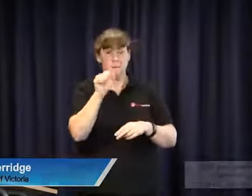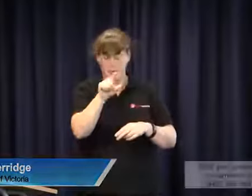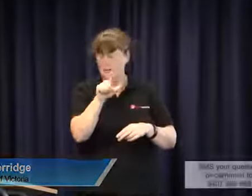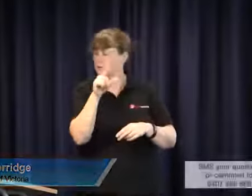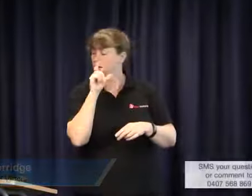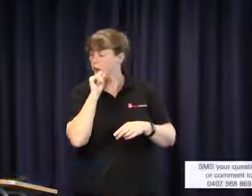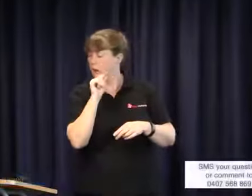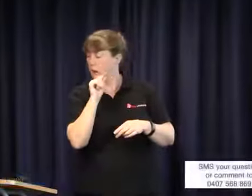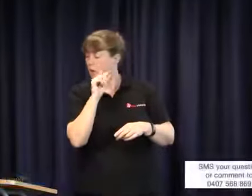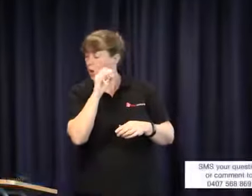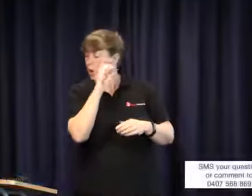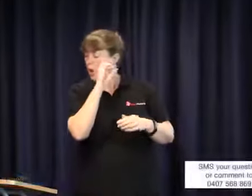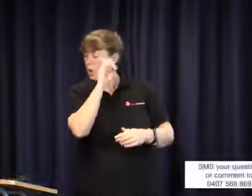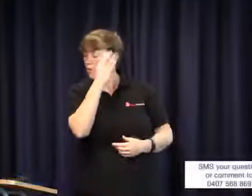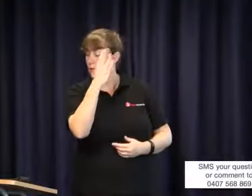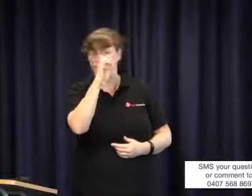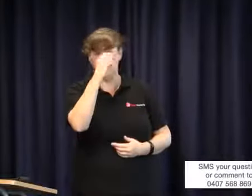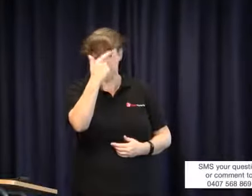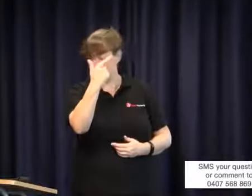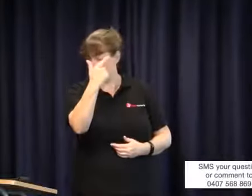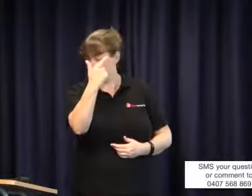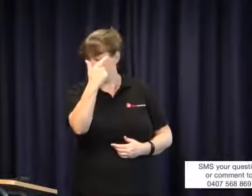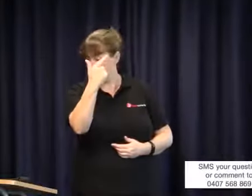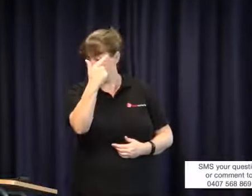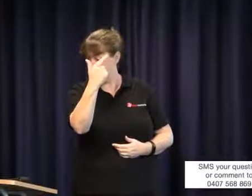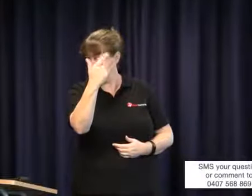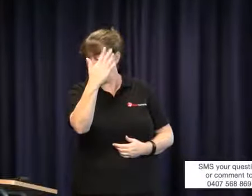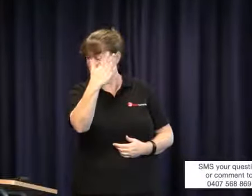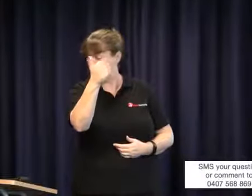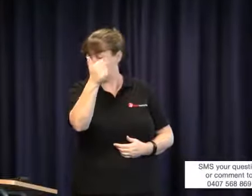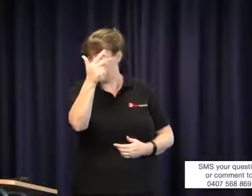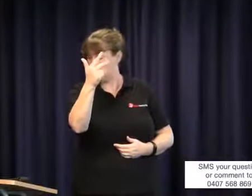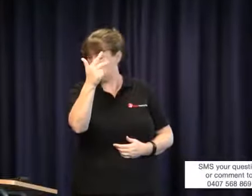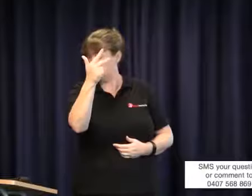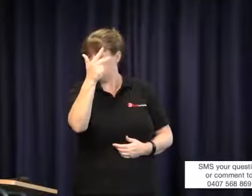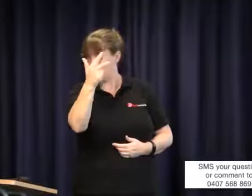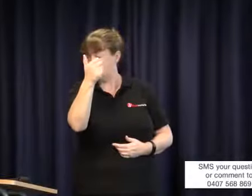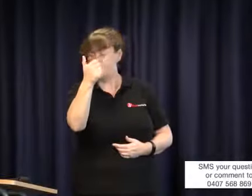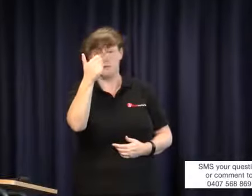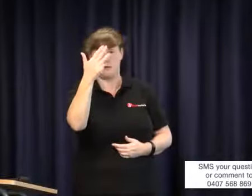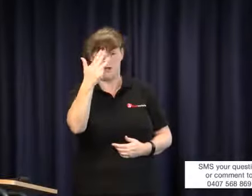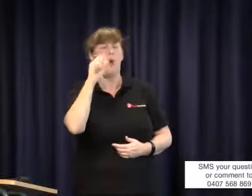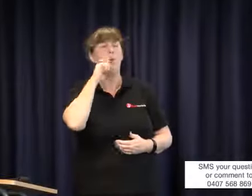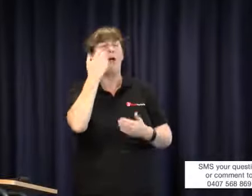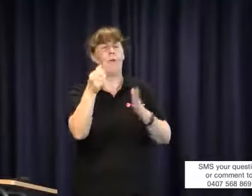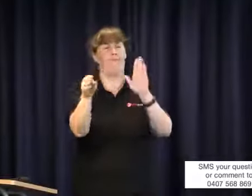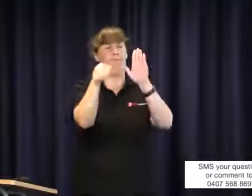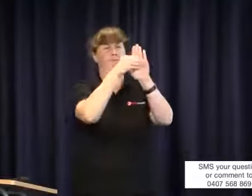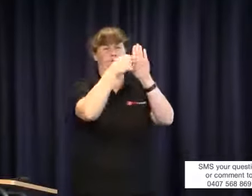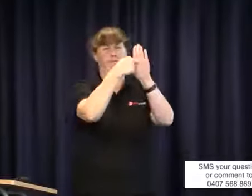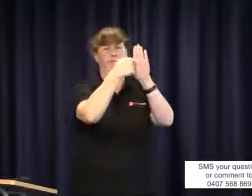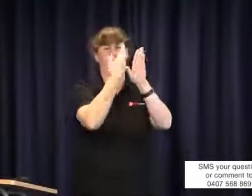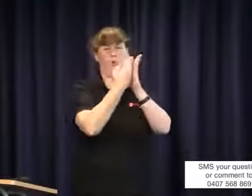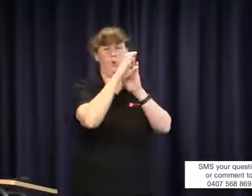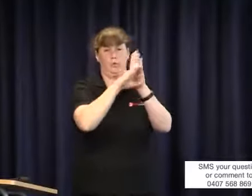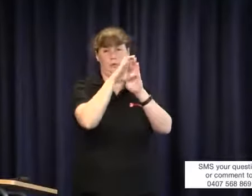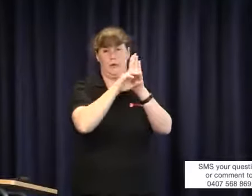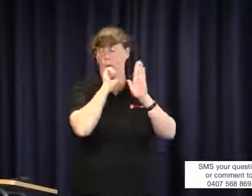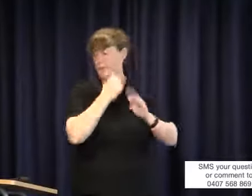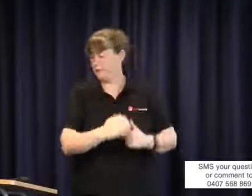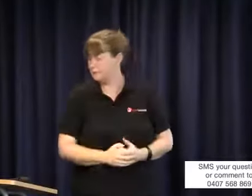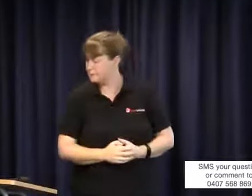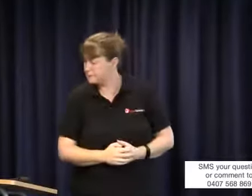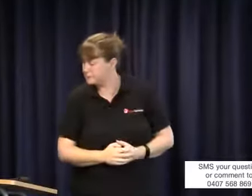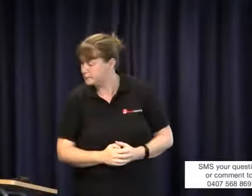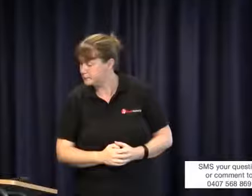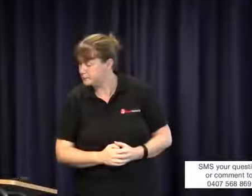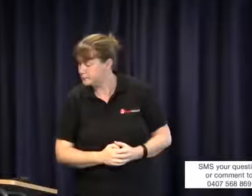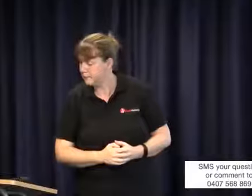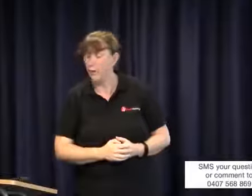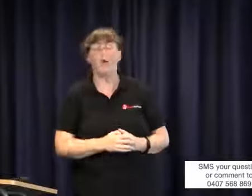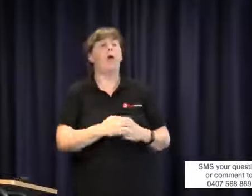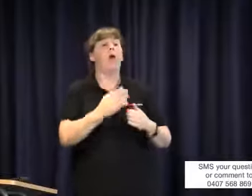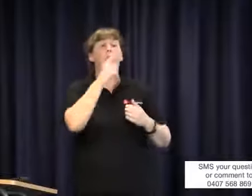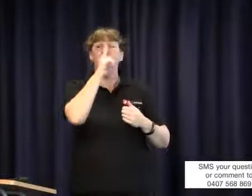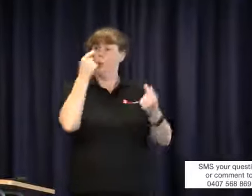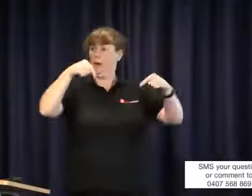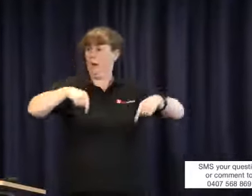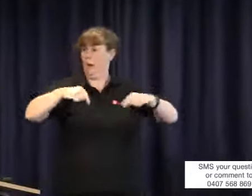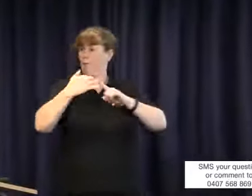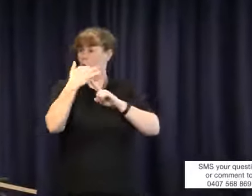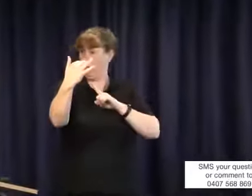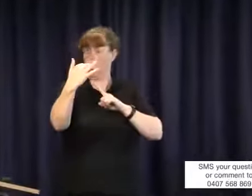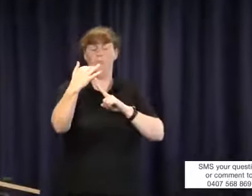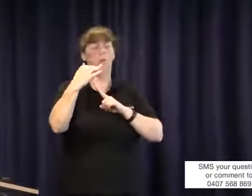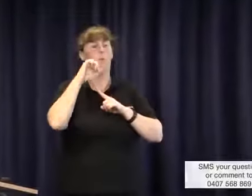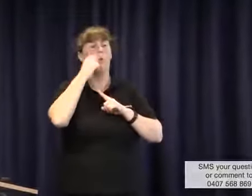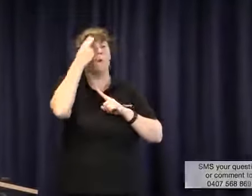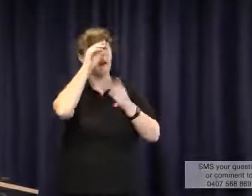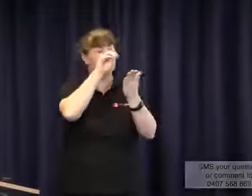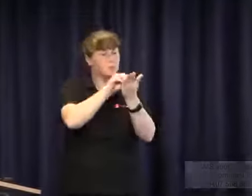be able to make comment. We have an SMS number which is 0407568869. You will also be able